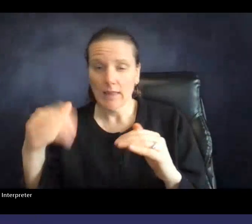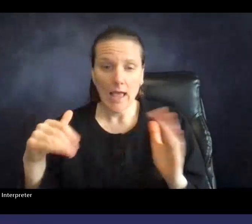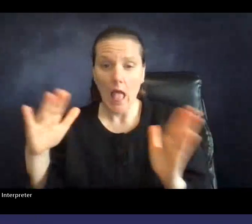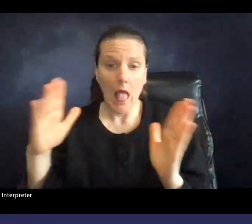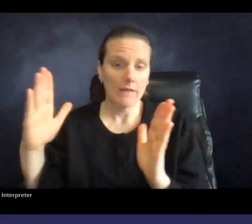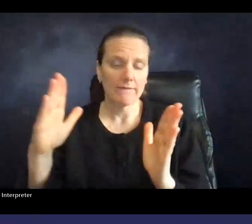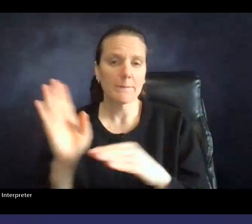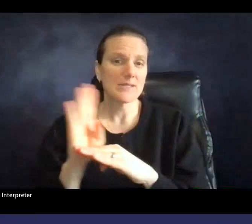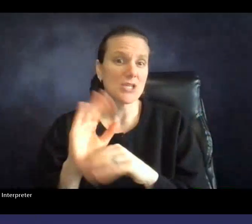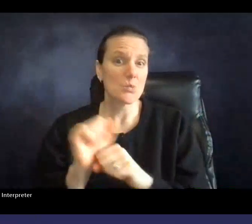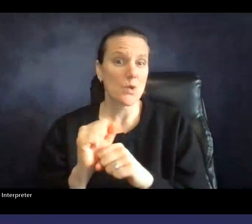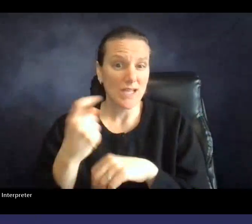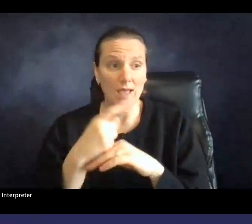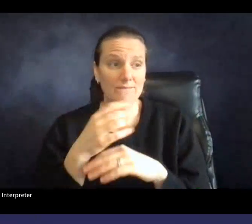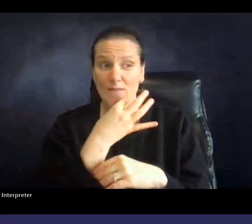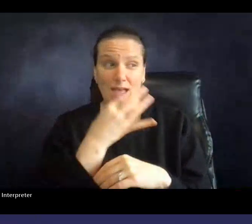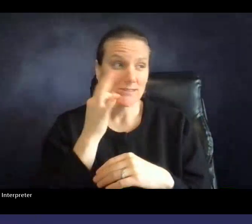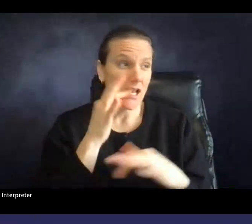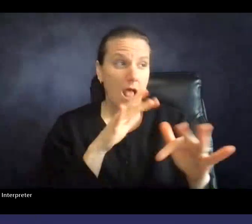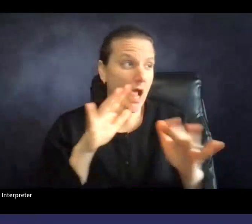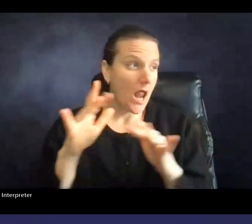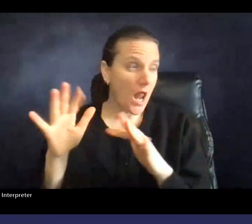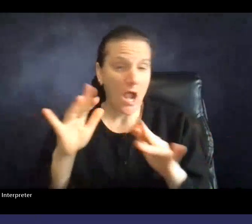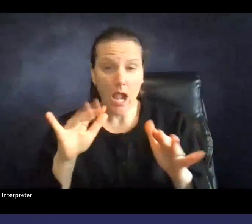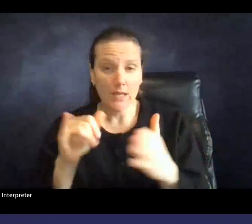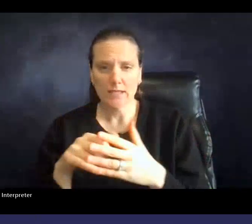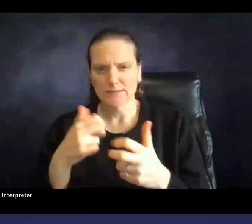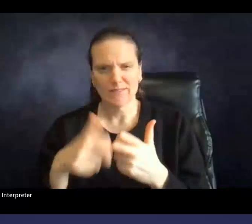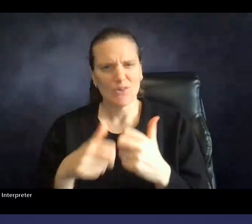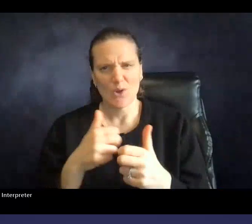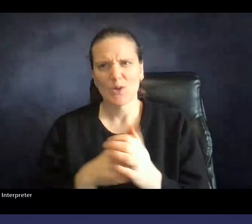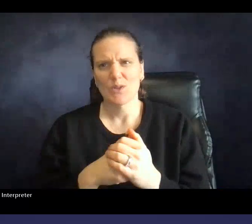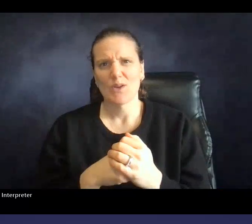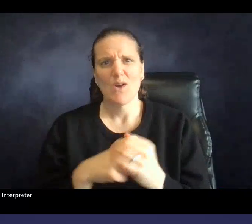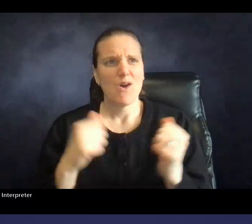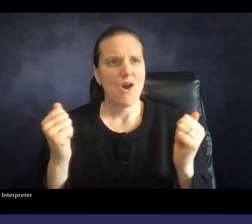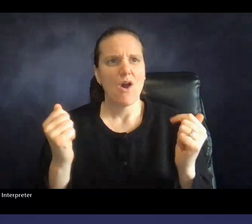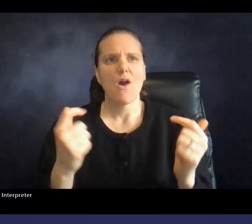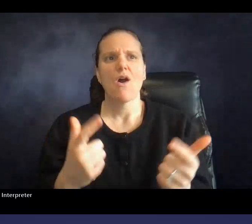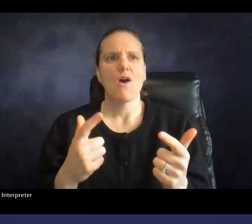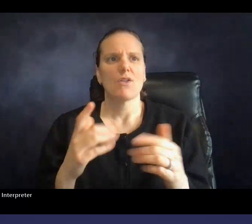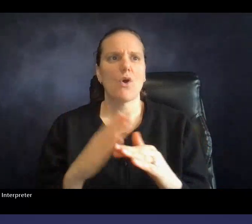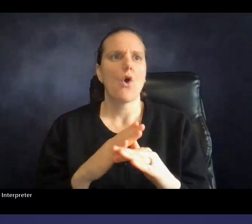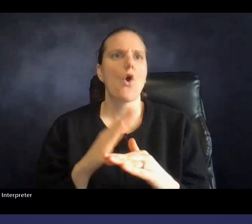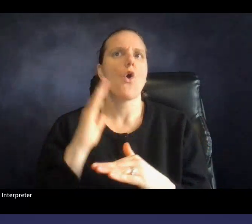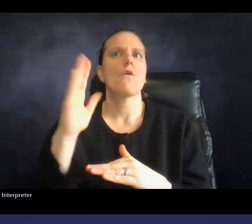or when you've got other stuff going on is really difficult just because we're all, we're all kind of like over-functioning everywhere.